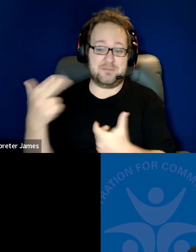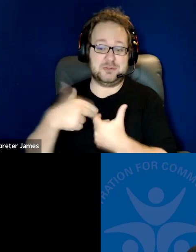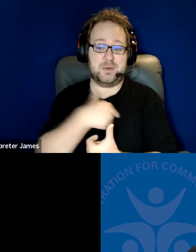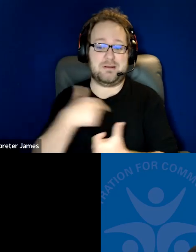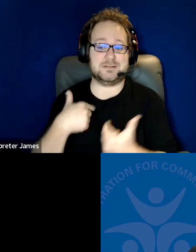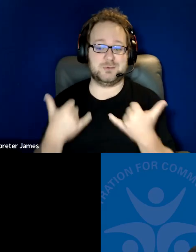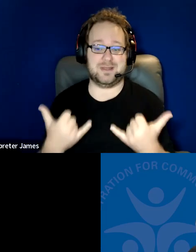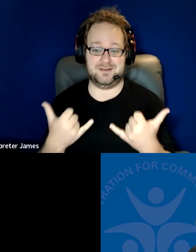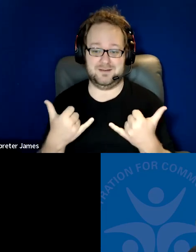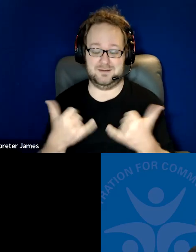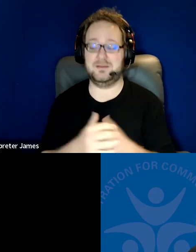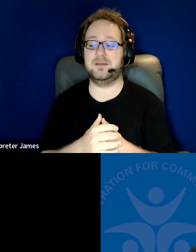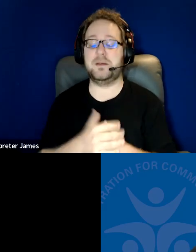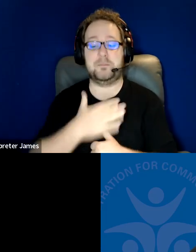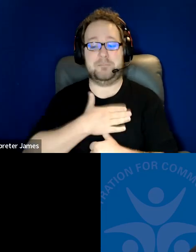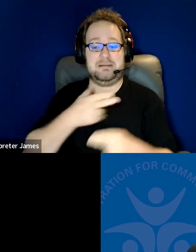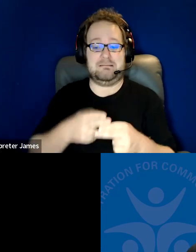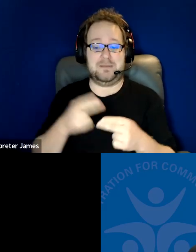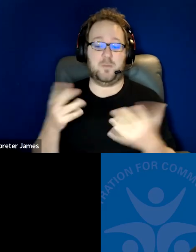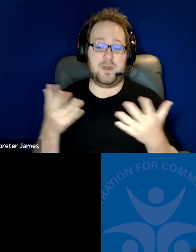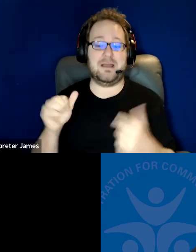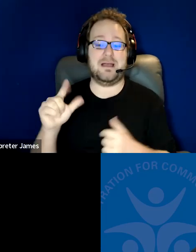My name is Alison Barkoff and I